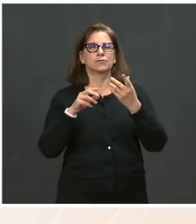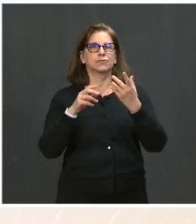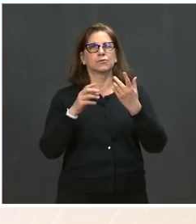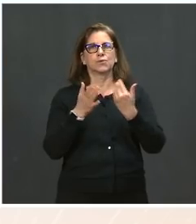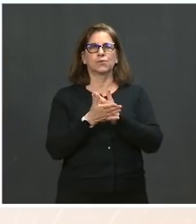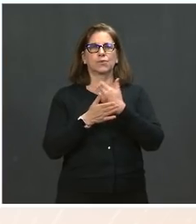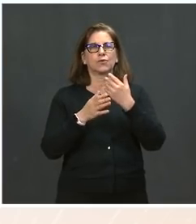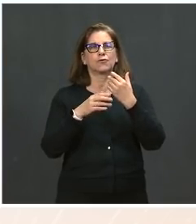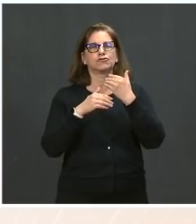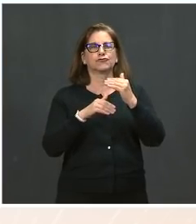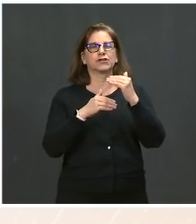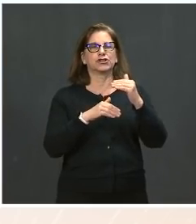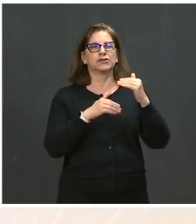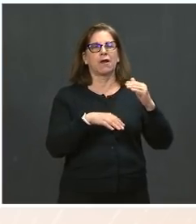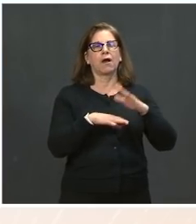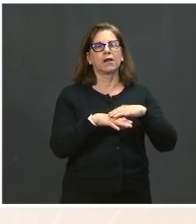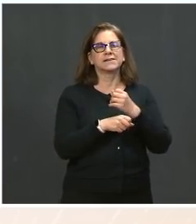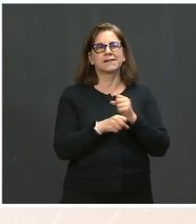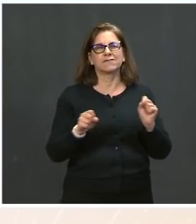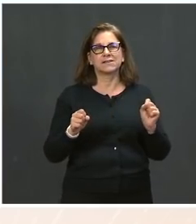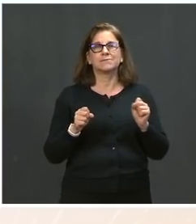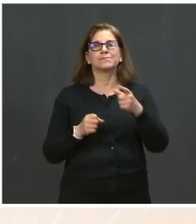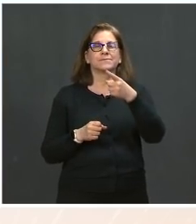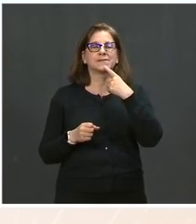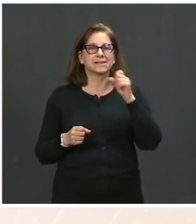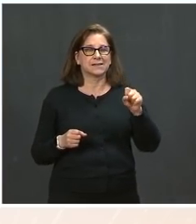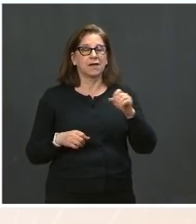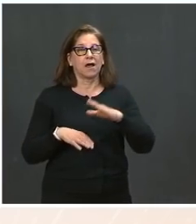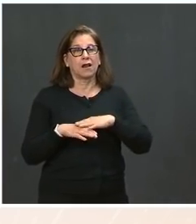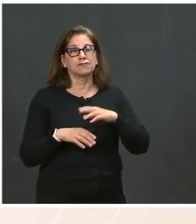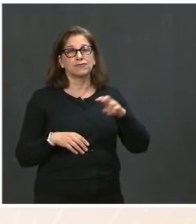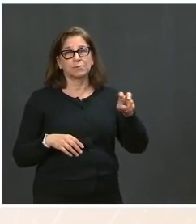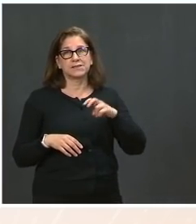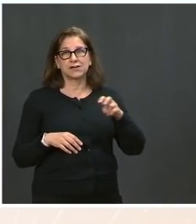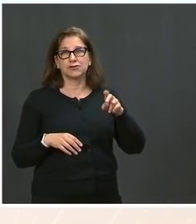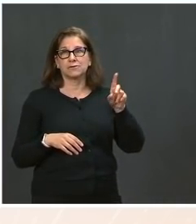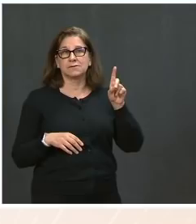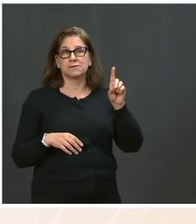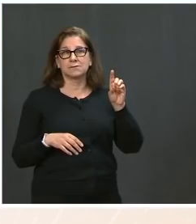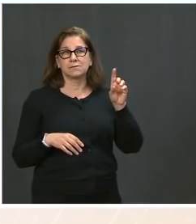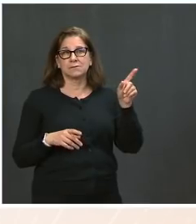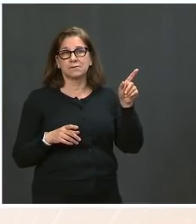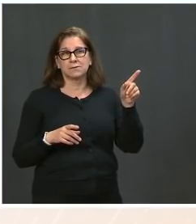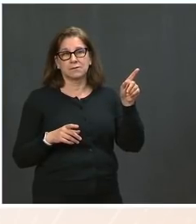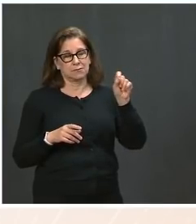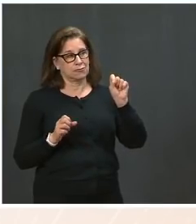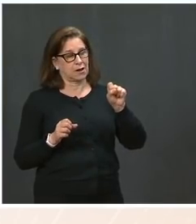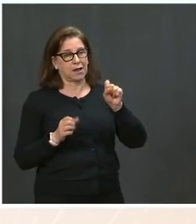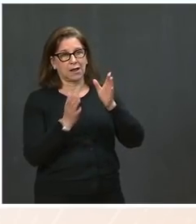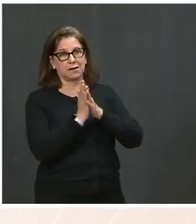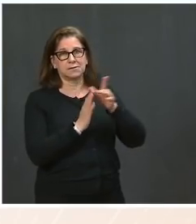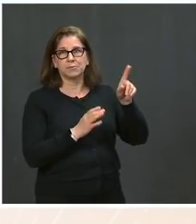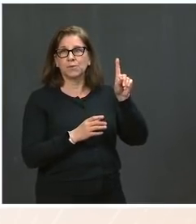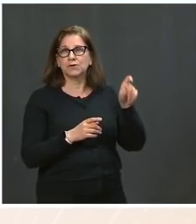is coming tomorrow to the briefing room, so it sounds like a good question somebody can ask him as well. But we'll see if we can get something more for you before then as well.